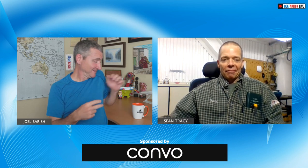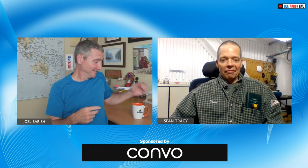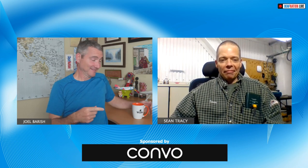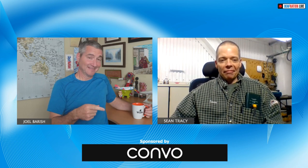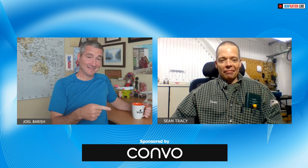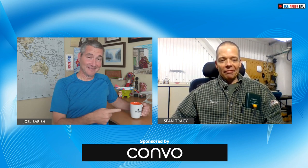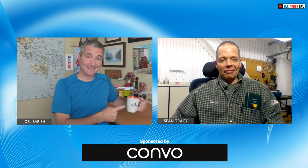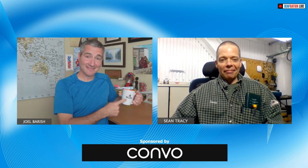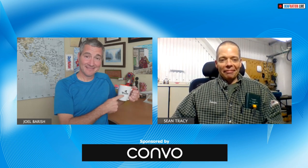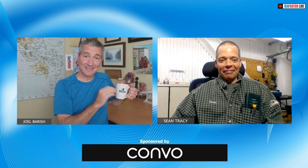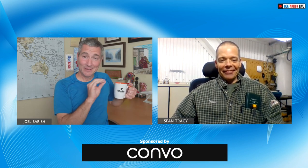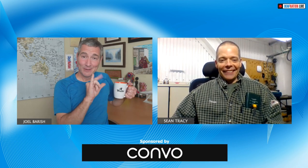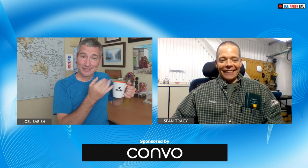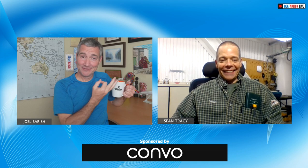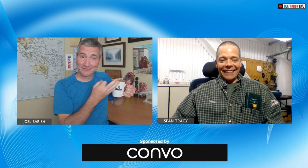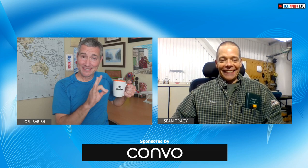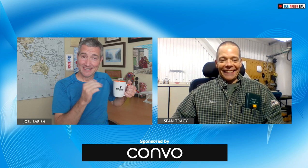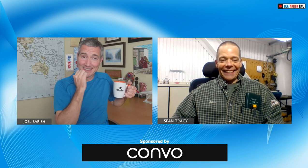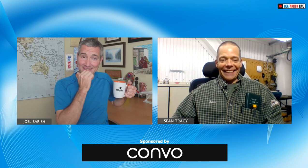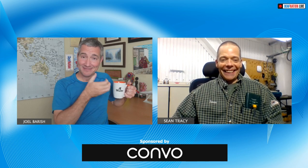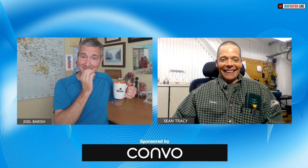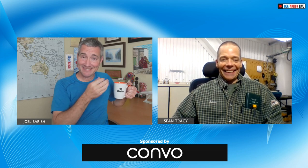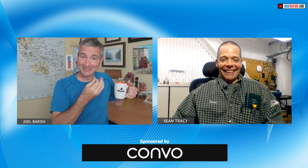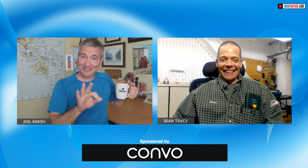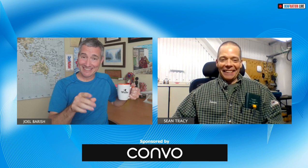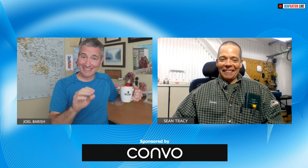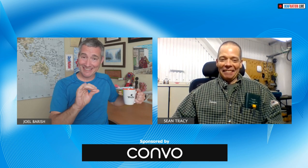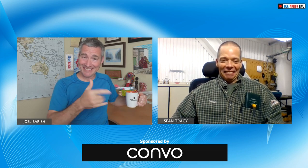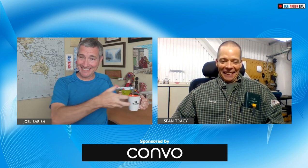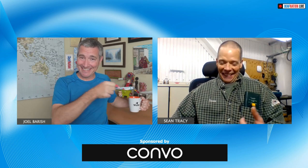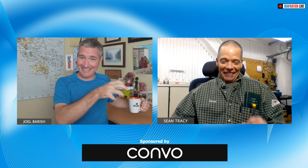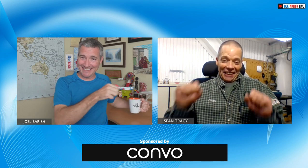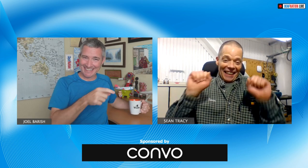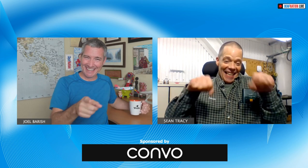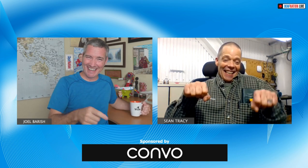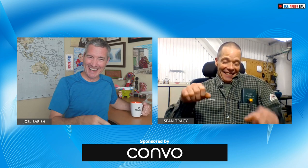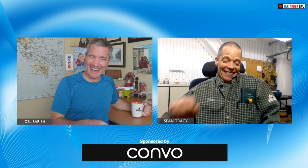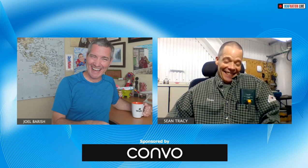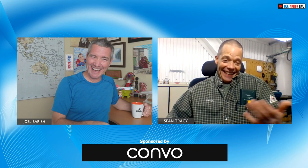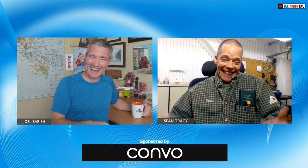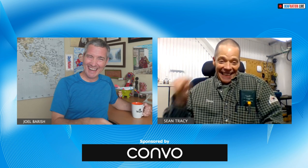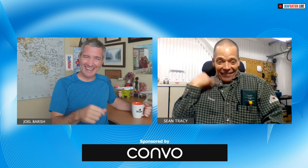So I'm guessing you have access to free oil to drink every day? I could!